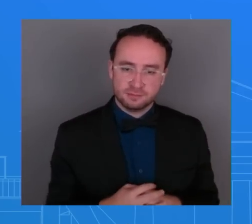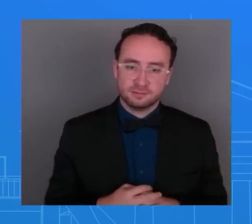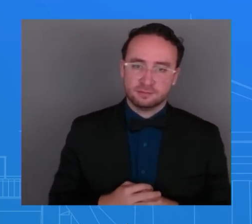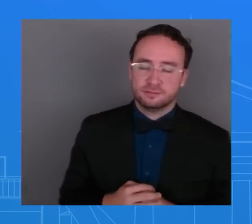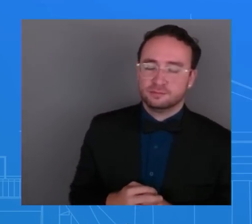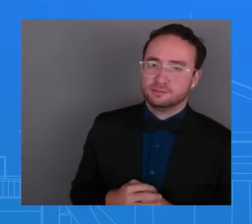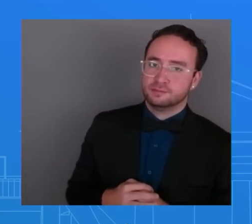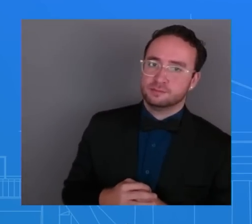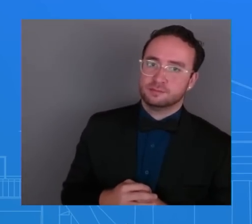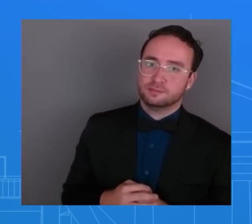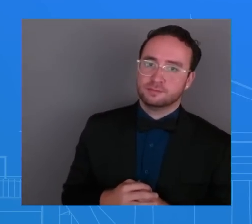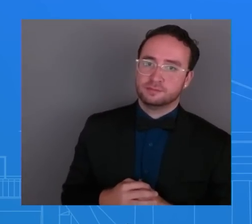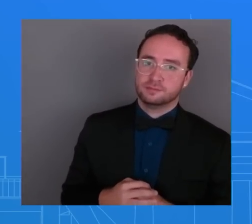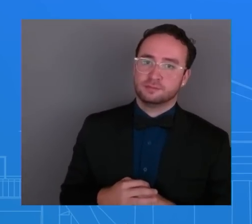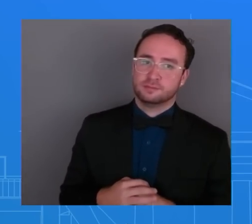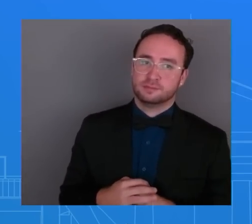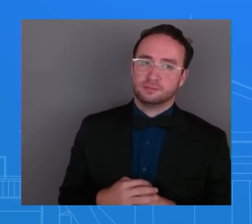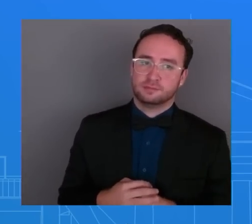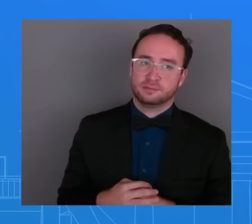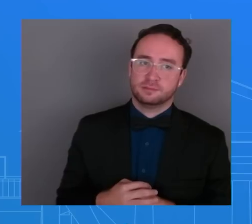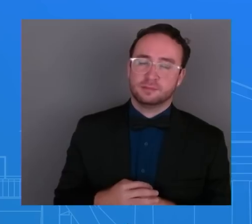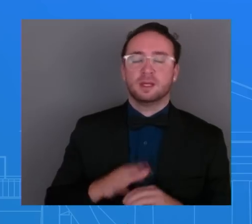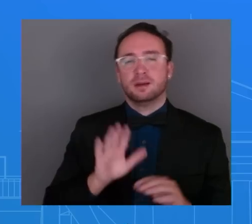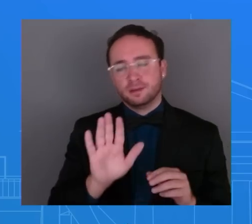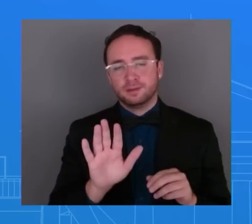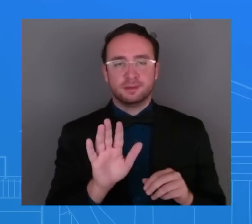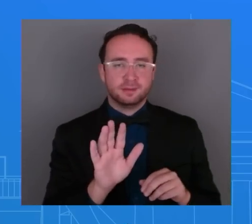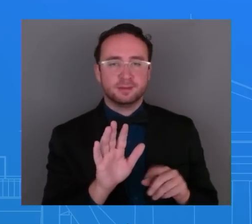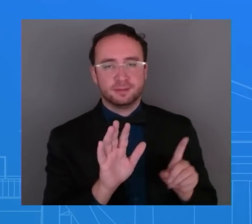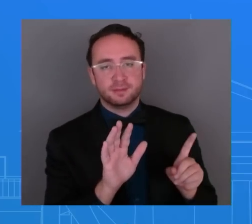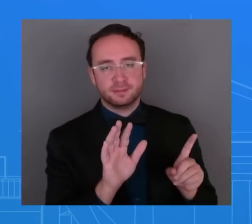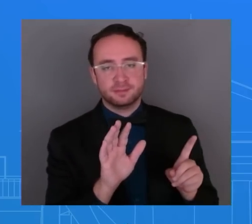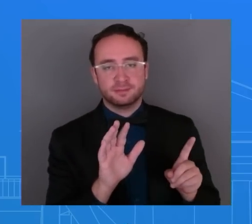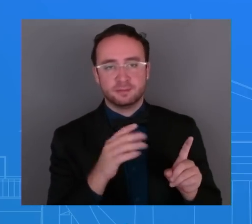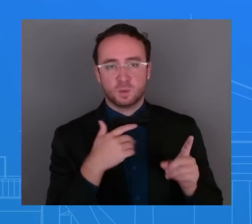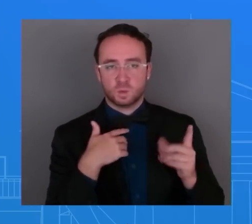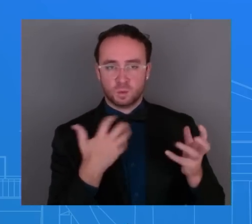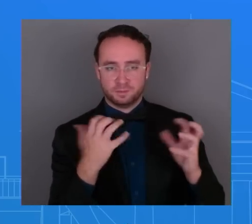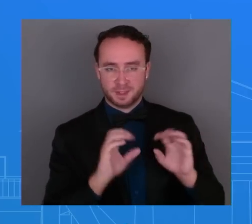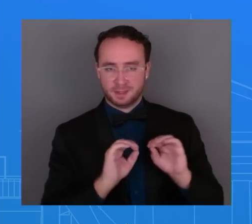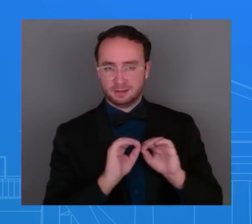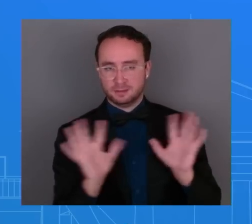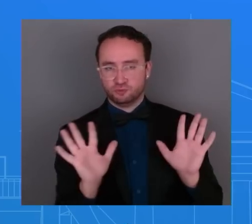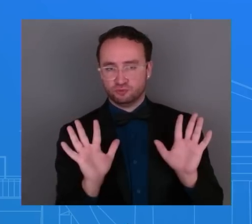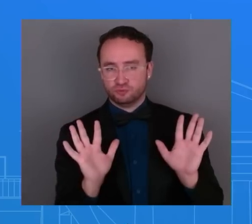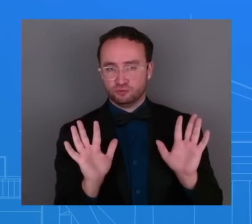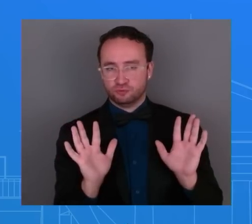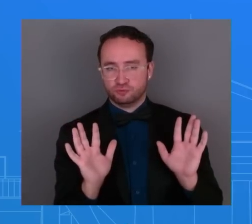continue to be very clear here that Maduro must recognize it. Countries are going to do what they feel